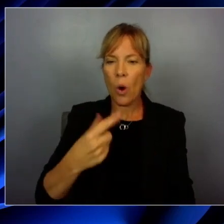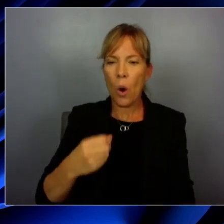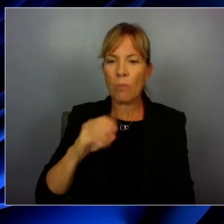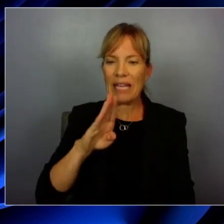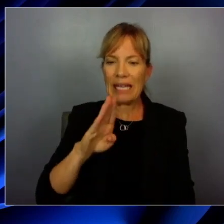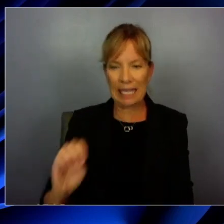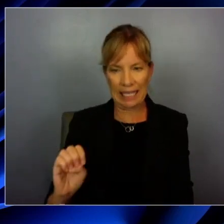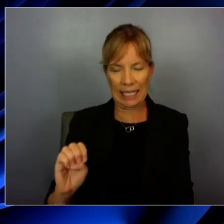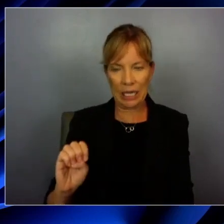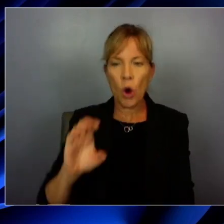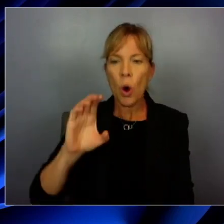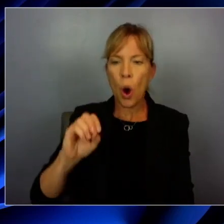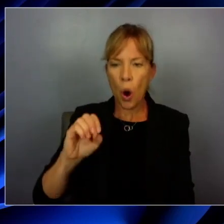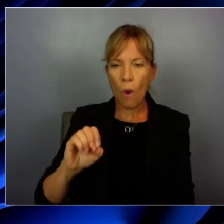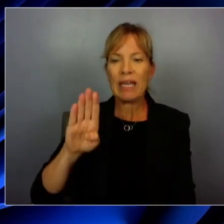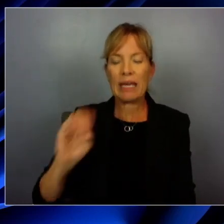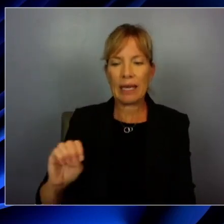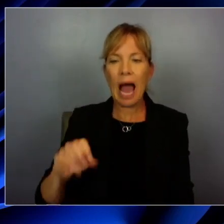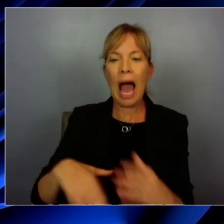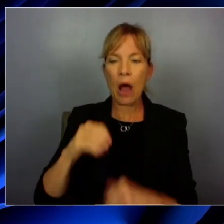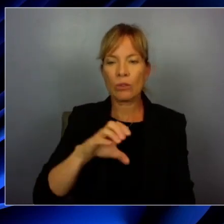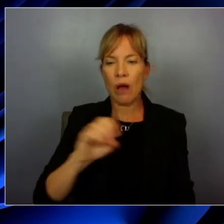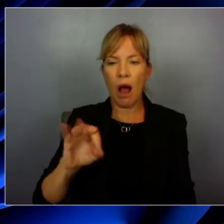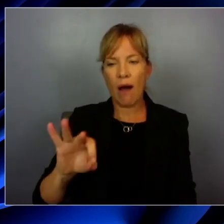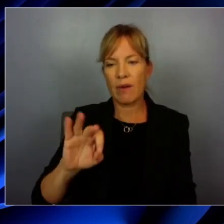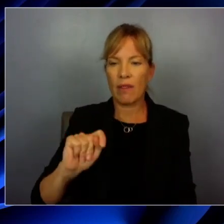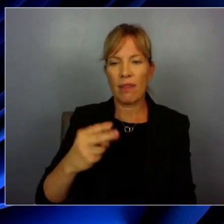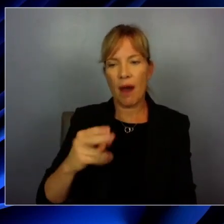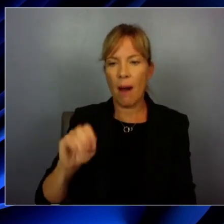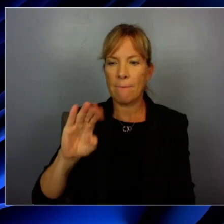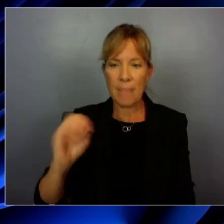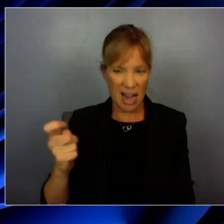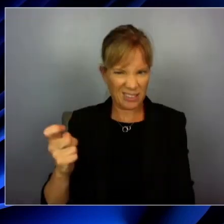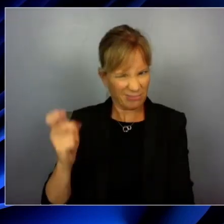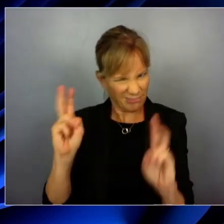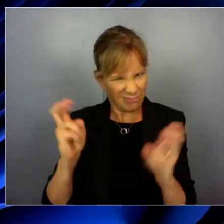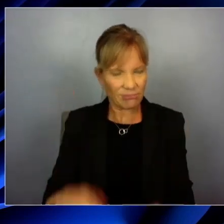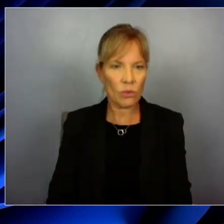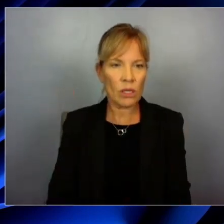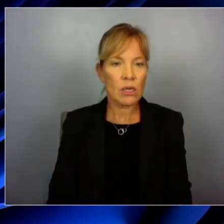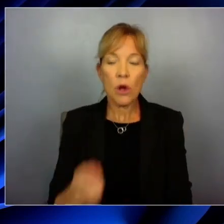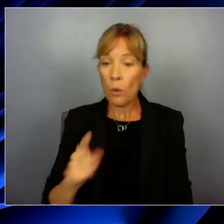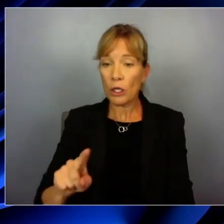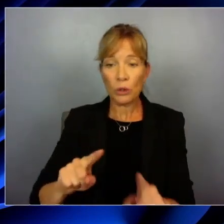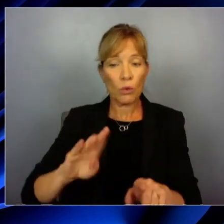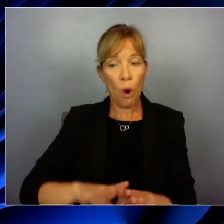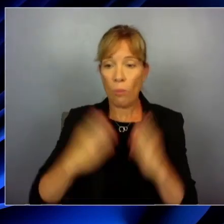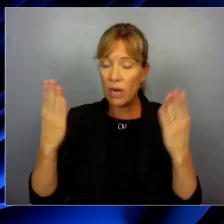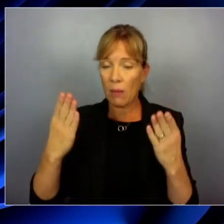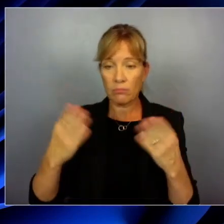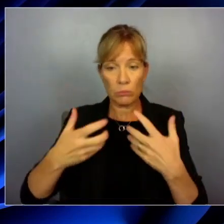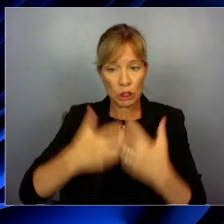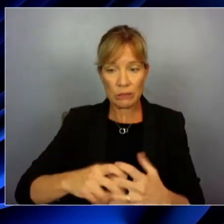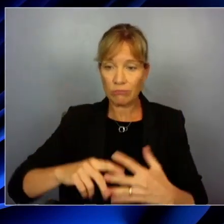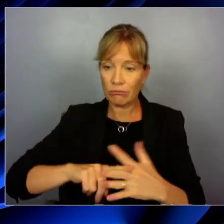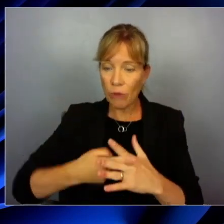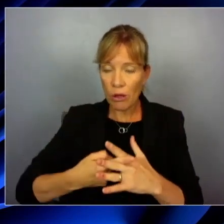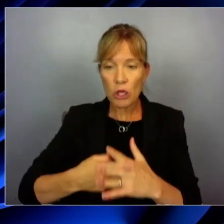as soon as you start your Windows 11 machine you'll have accessibility right there with this brand new icon rebranded.